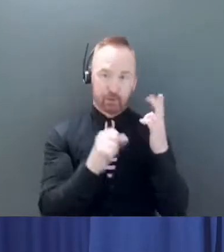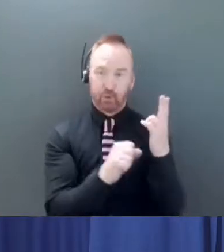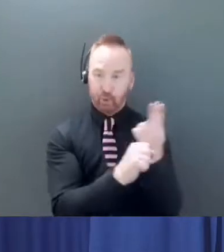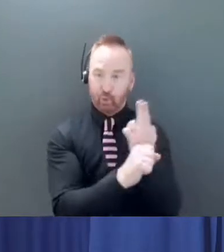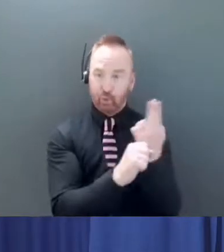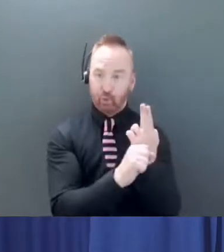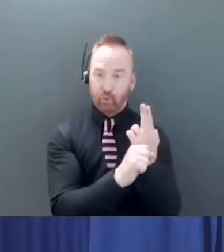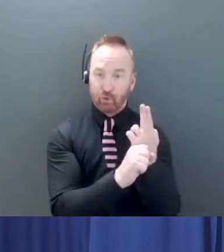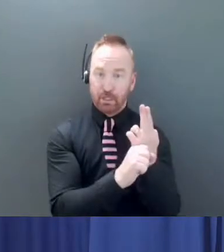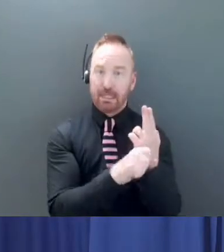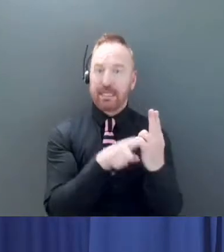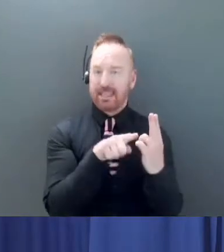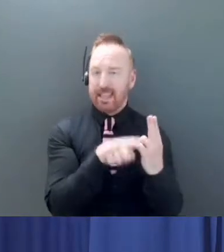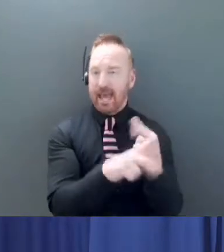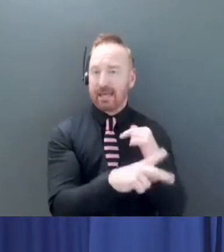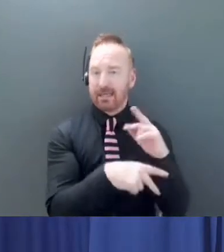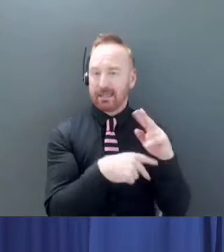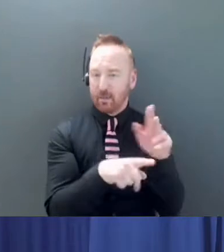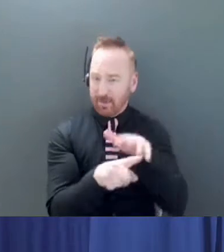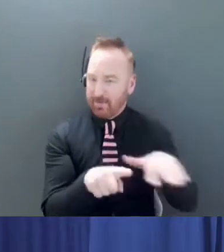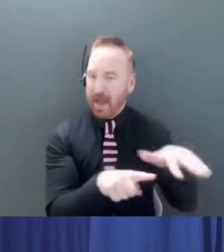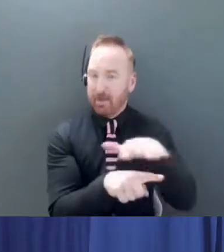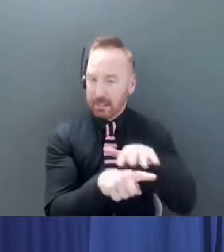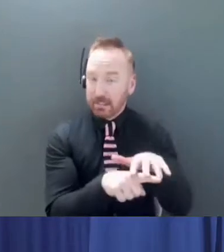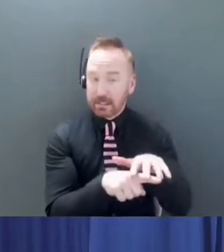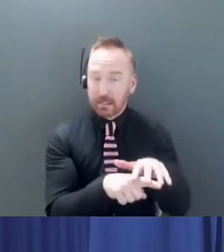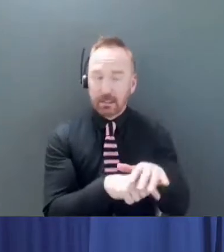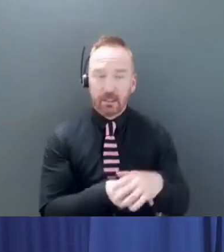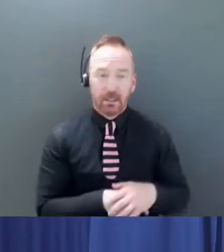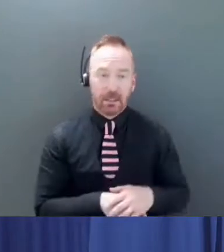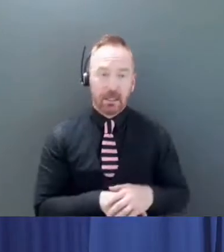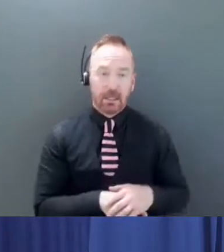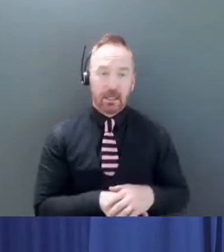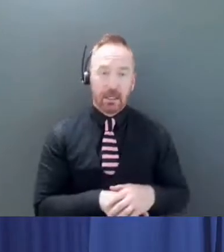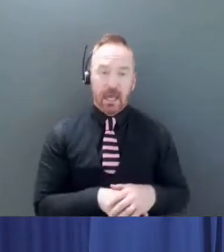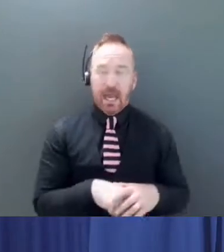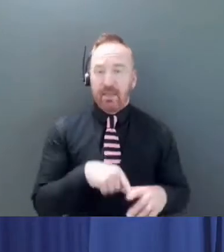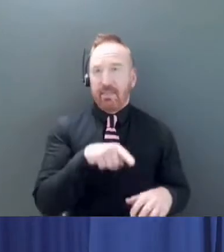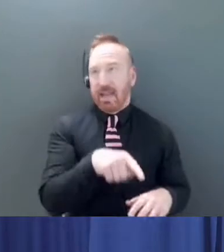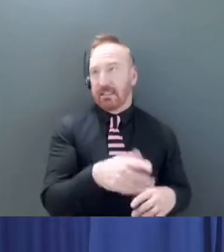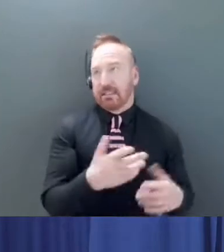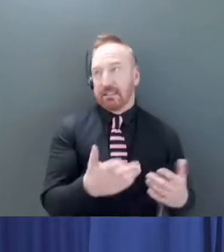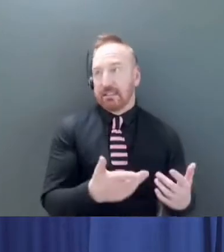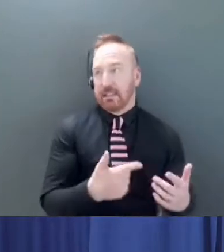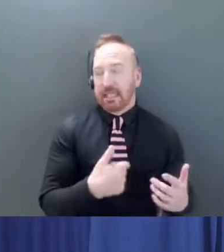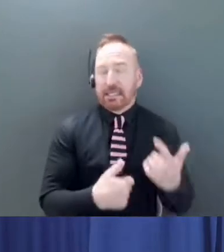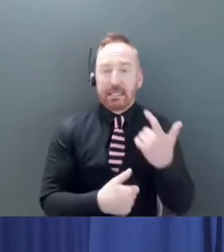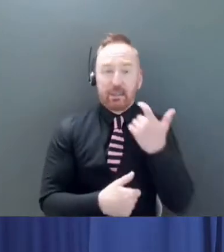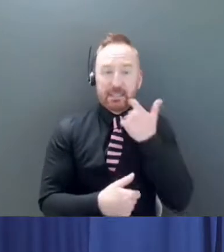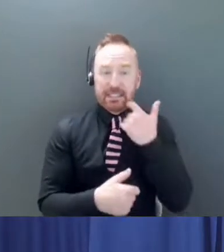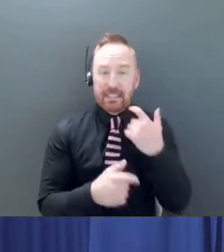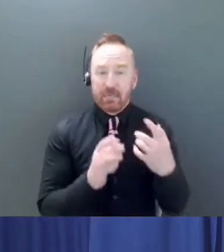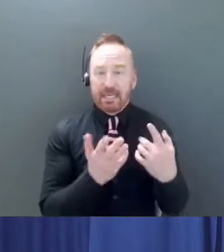line it right up with what I talked about those allied health professional settings.